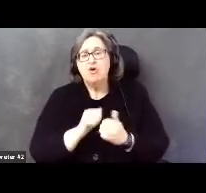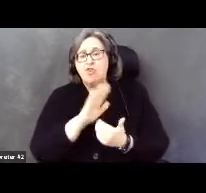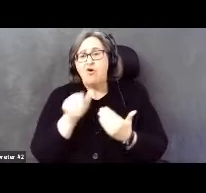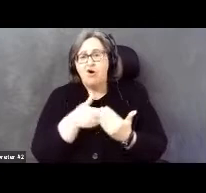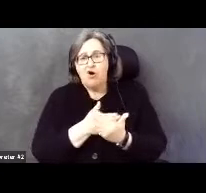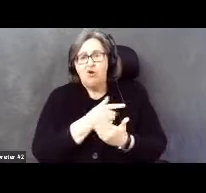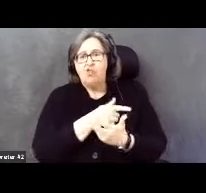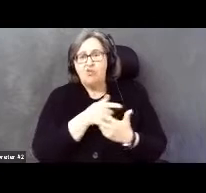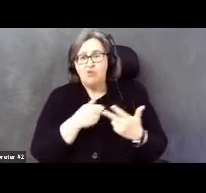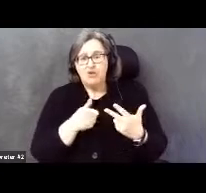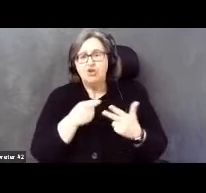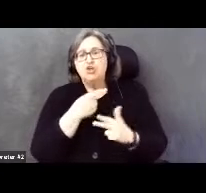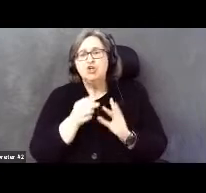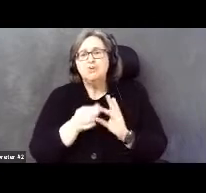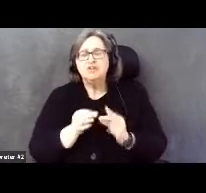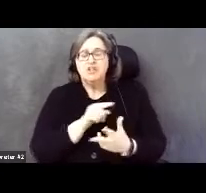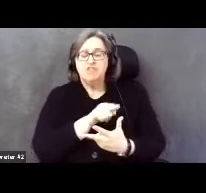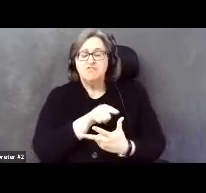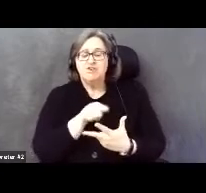you mention to me the first two